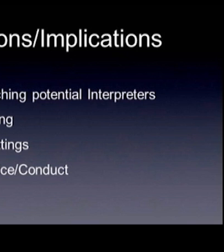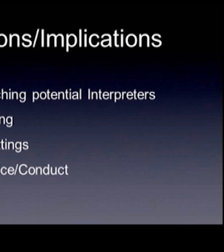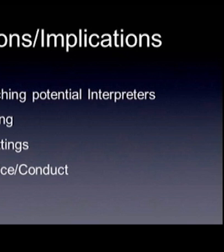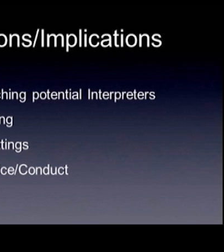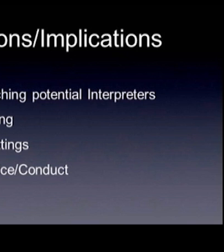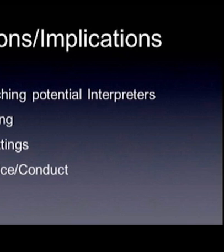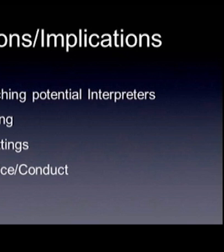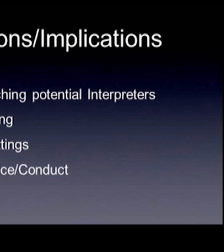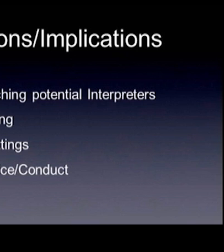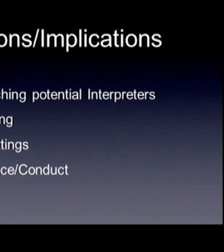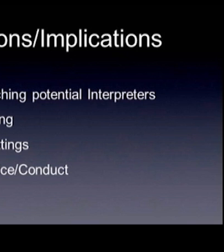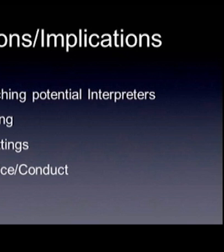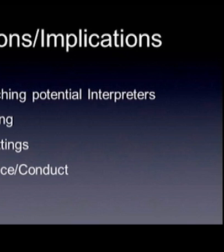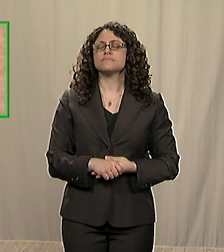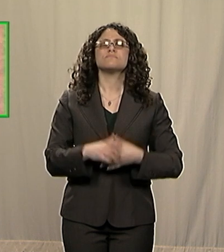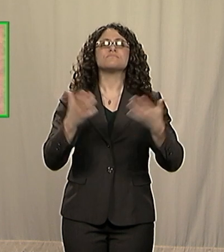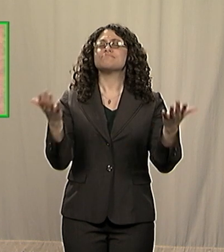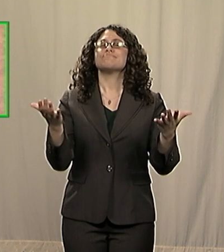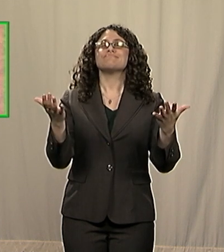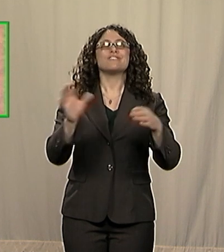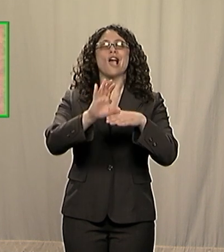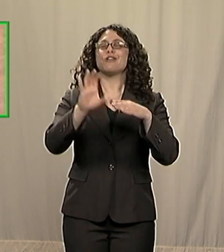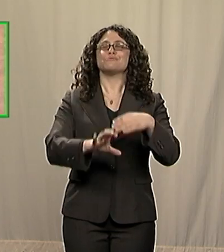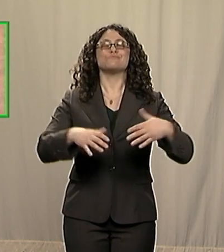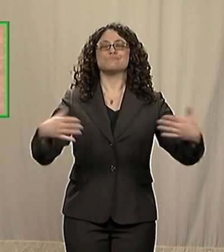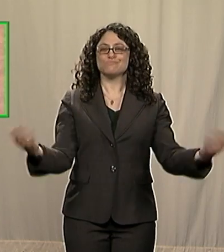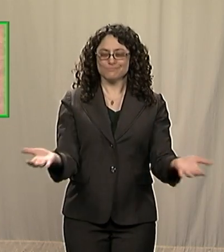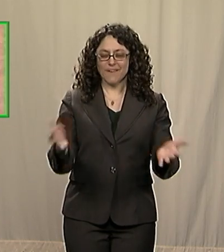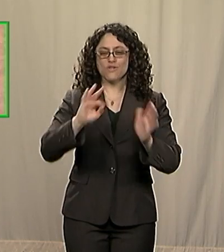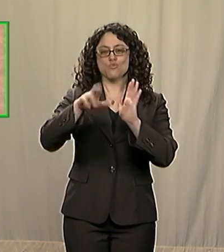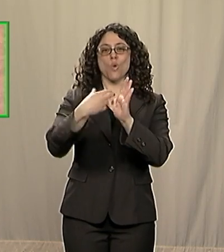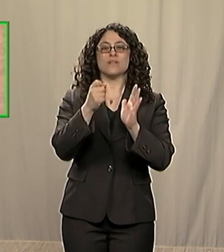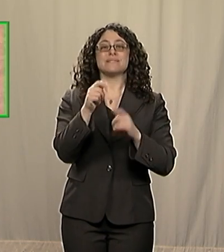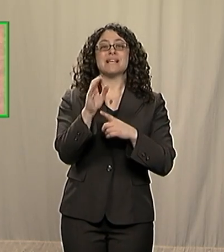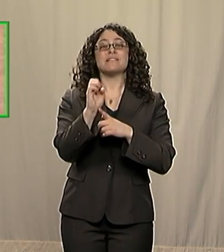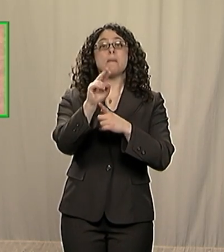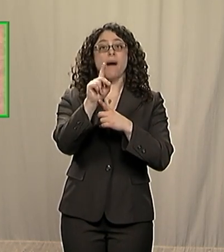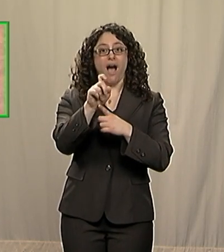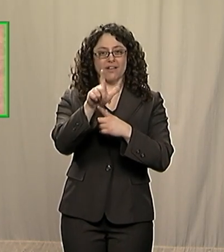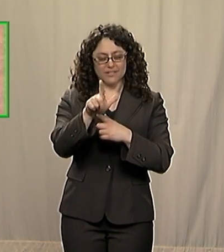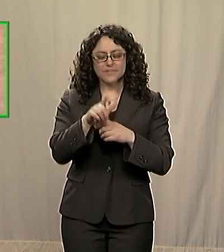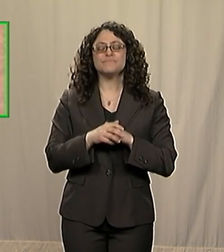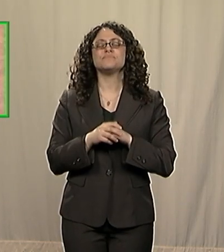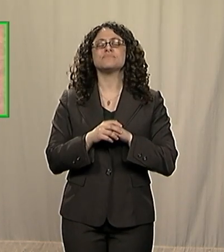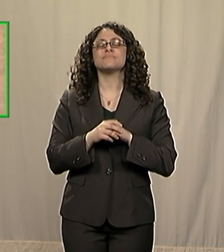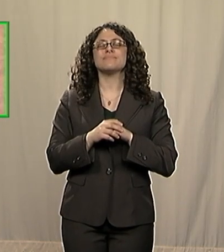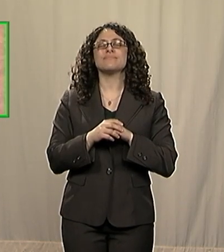So some conclusions and implications of the role space model. First, let's go back really early.